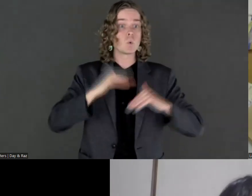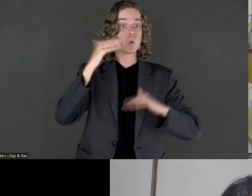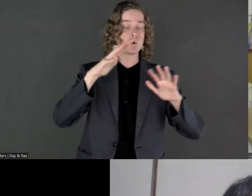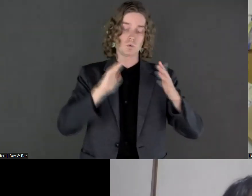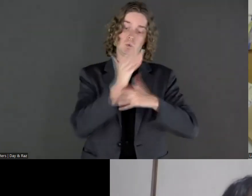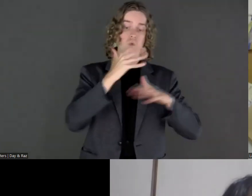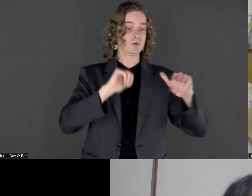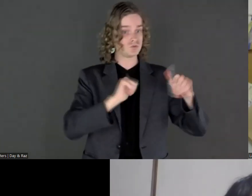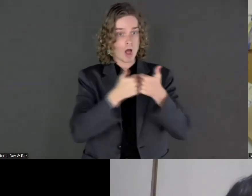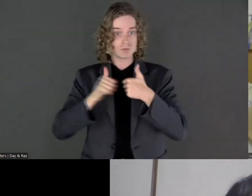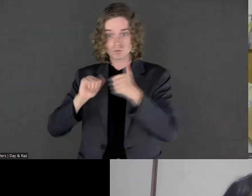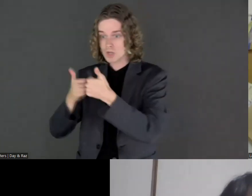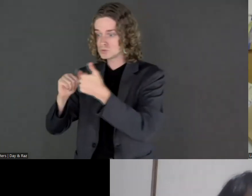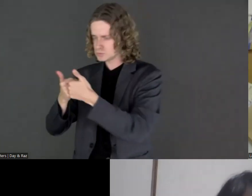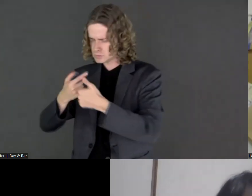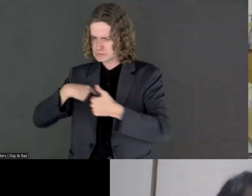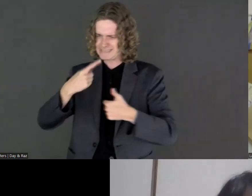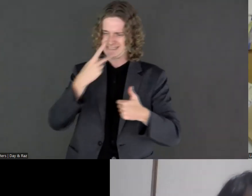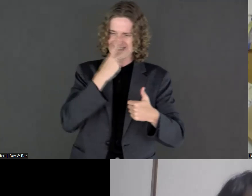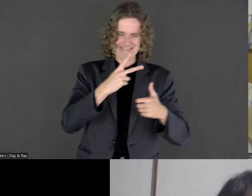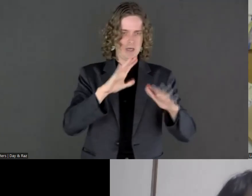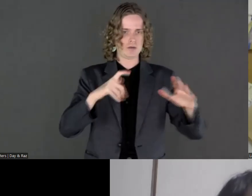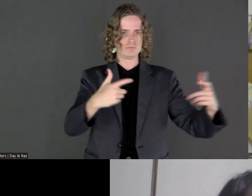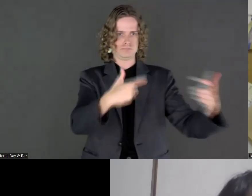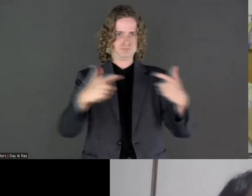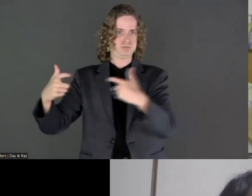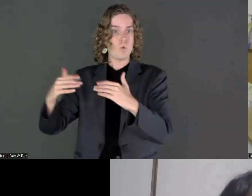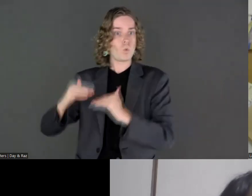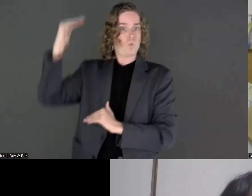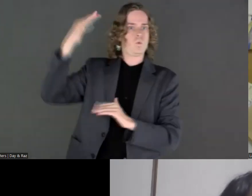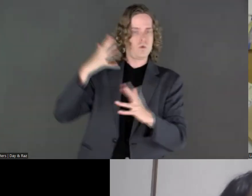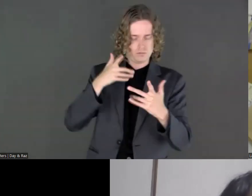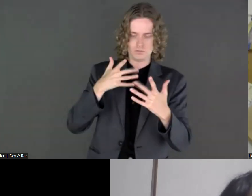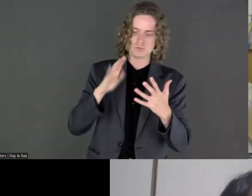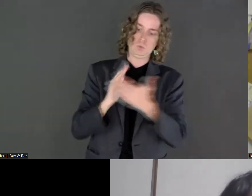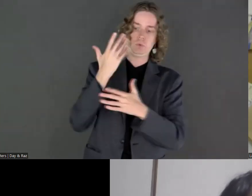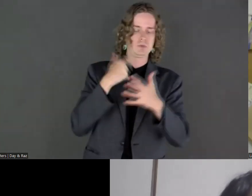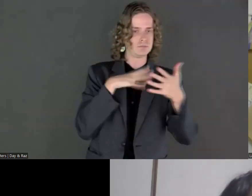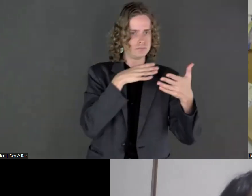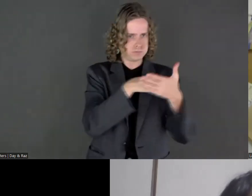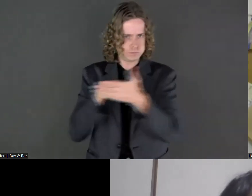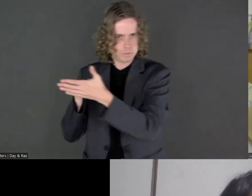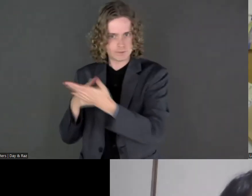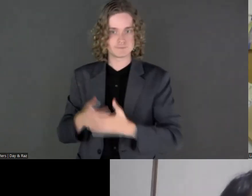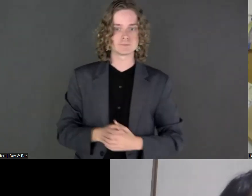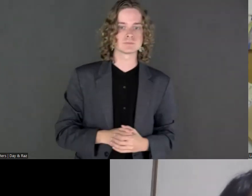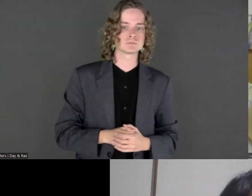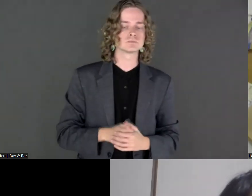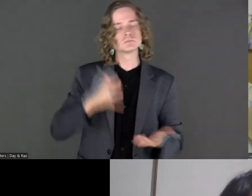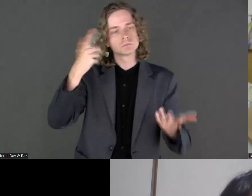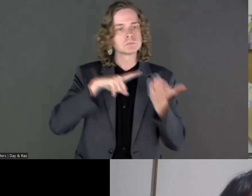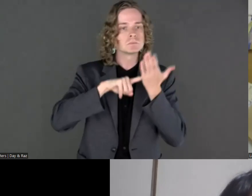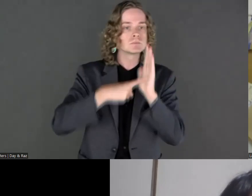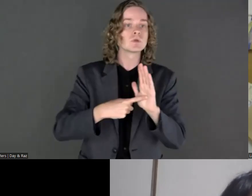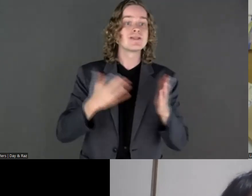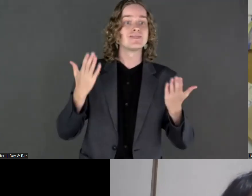barriers, or I'll give you an example, that even for now, we can not get the statistics from the